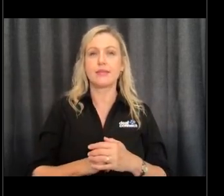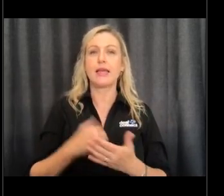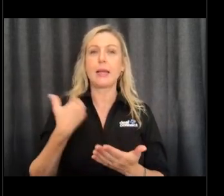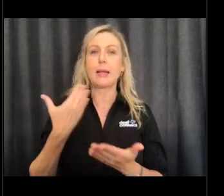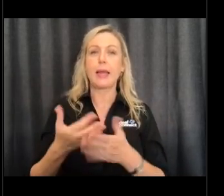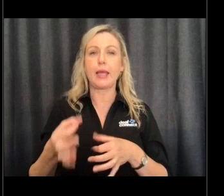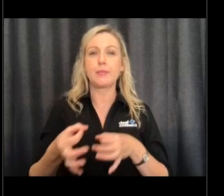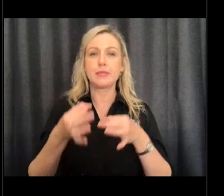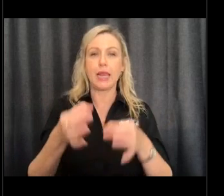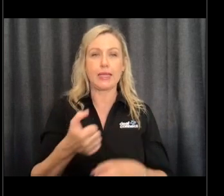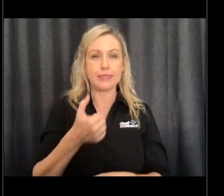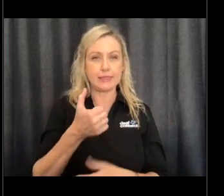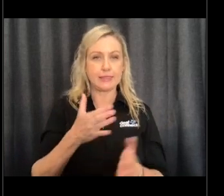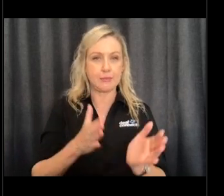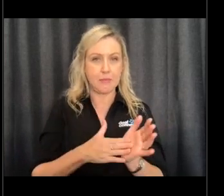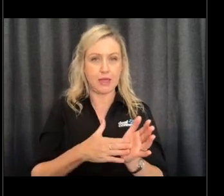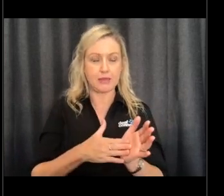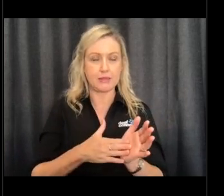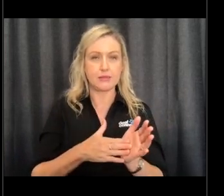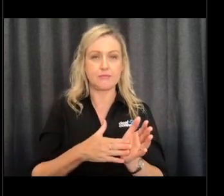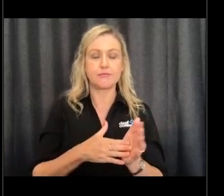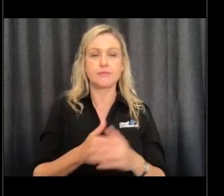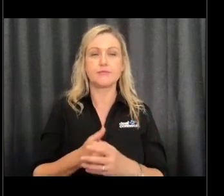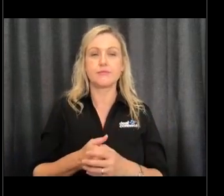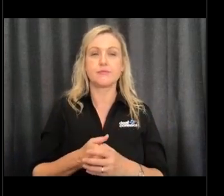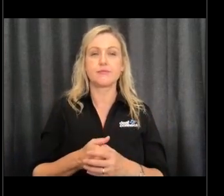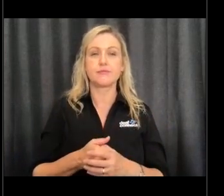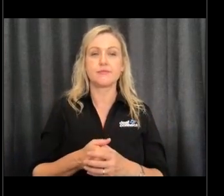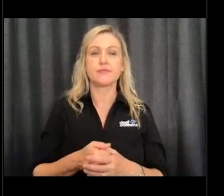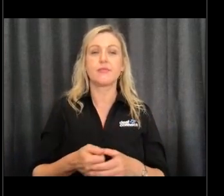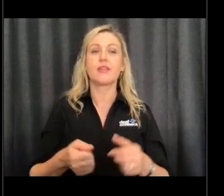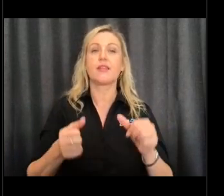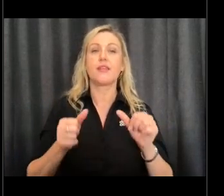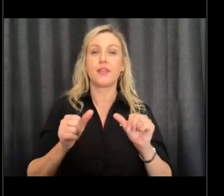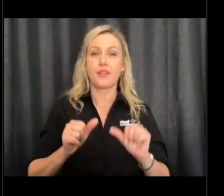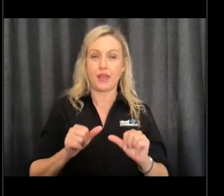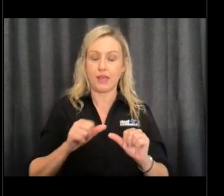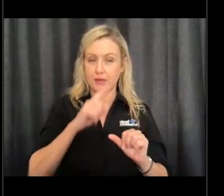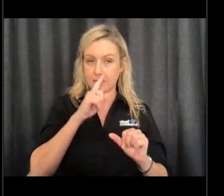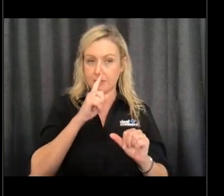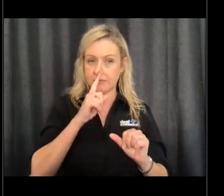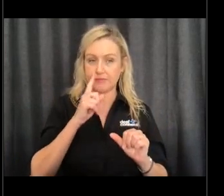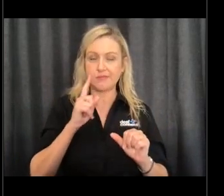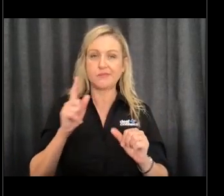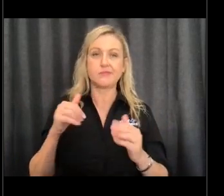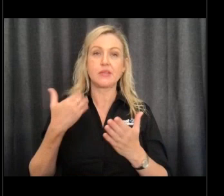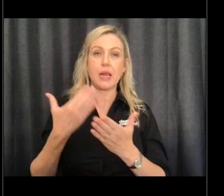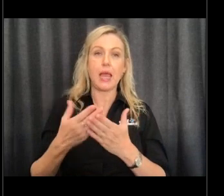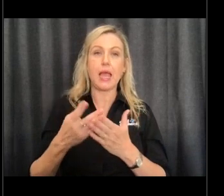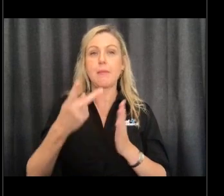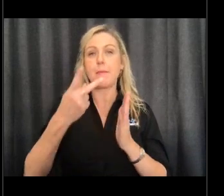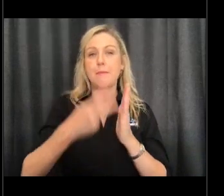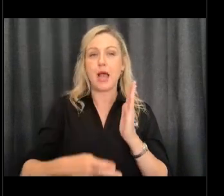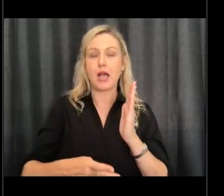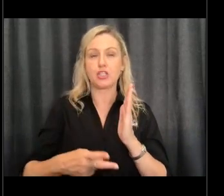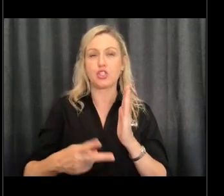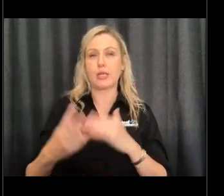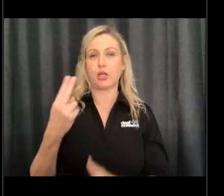We've just gone over the delays and now the claim has been partially denied due to wear